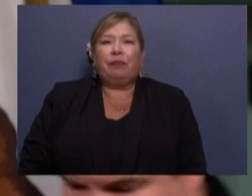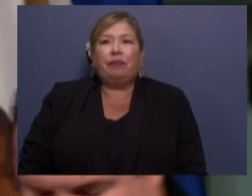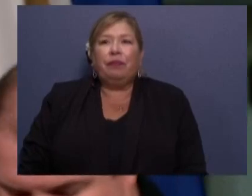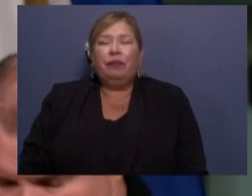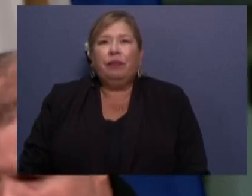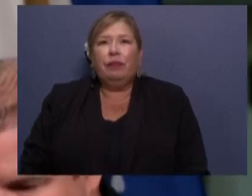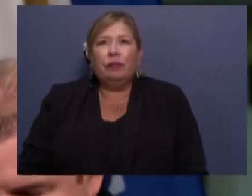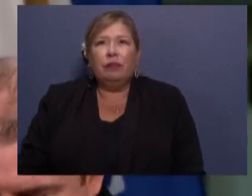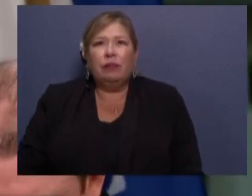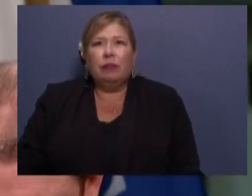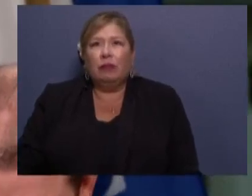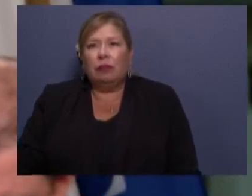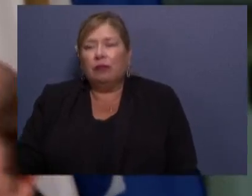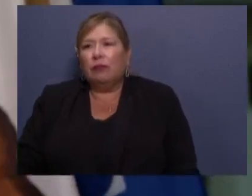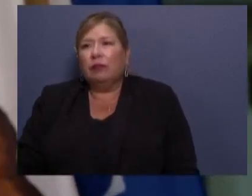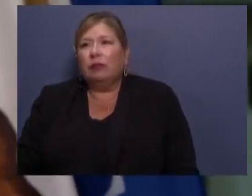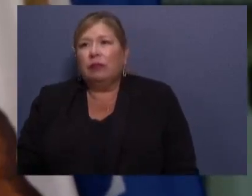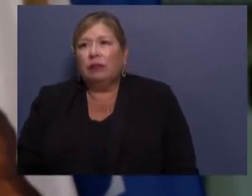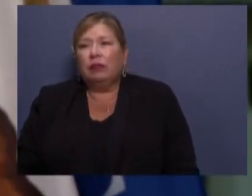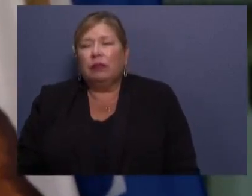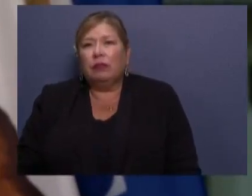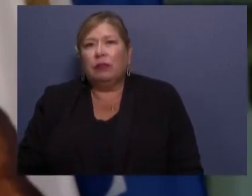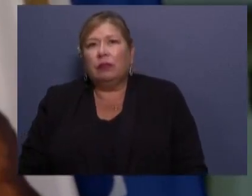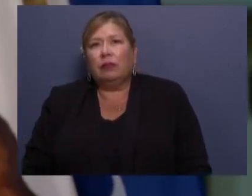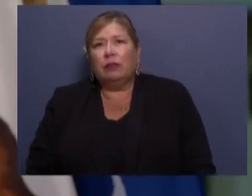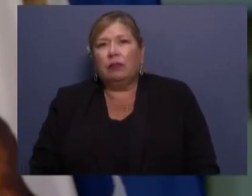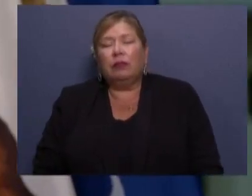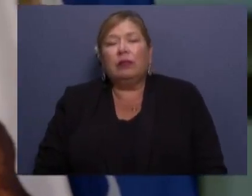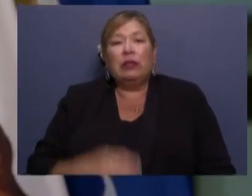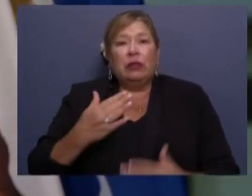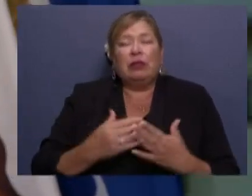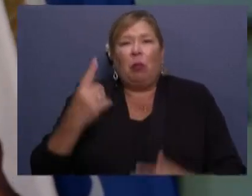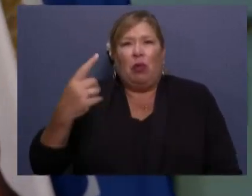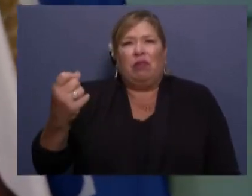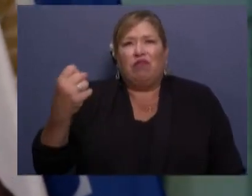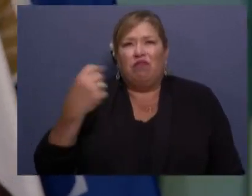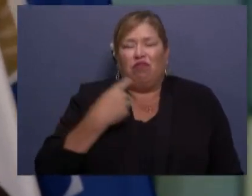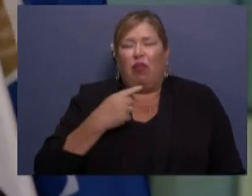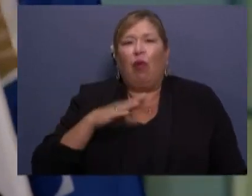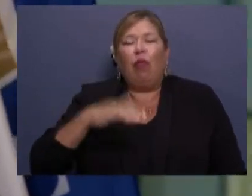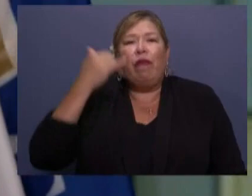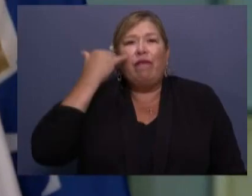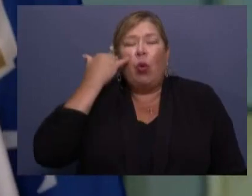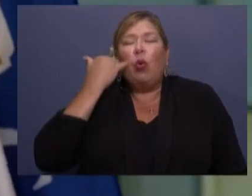Colleagues submitted via phone understands Labor Day weekend, so trying to be accommodating,